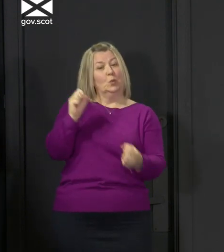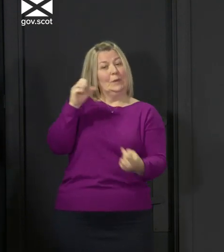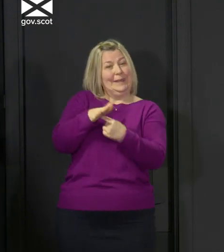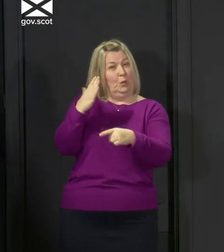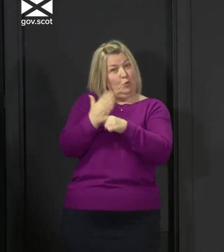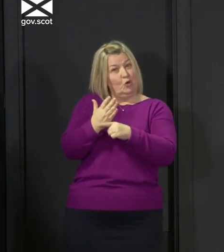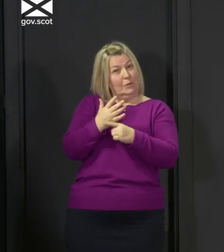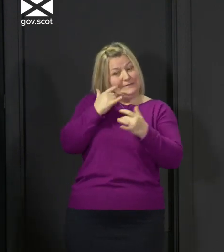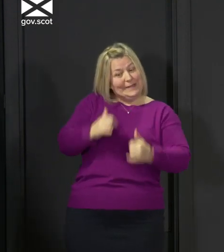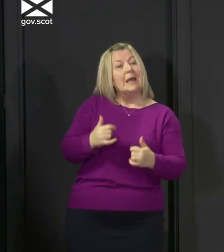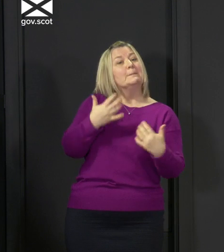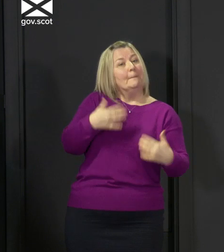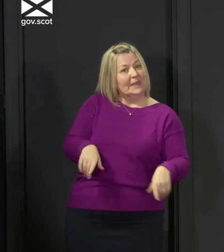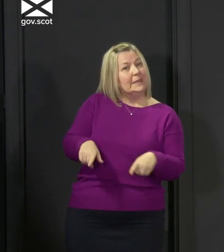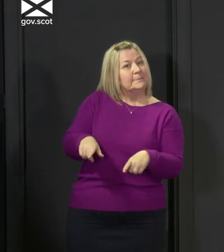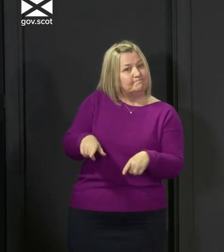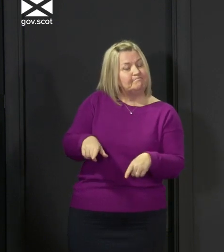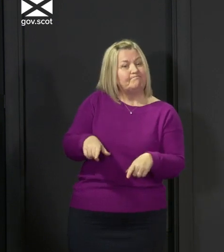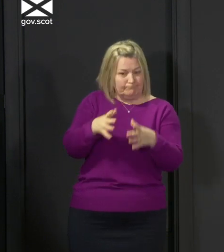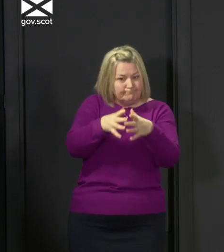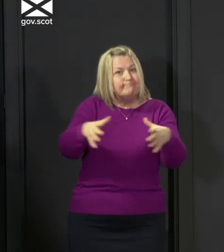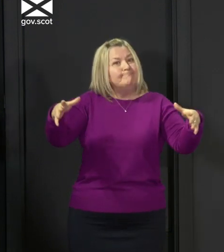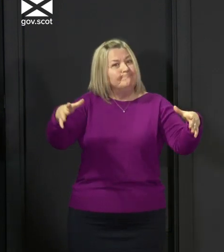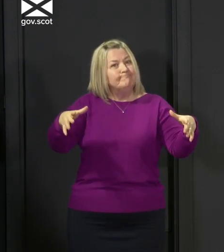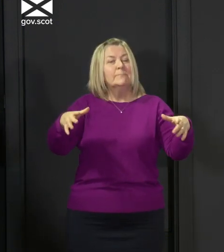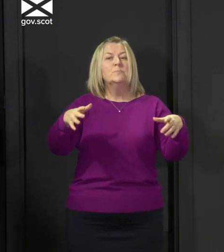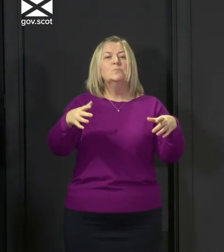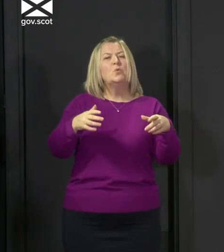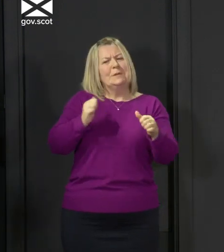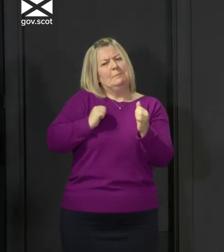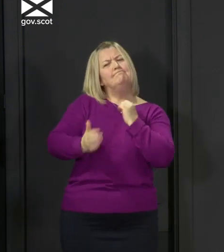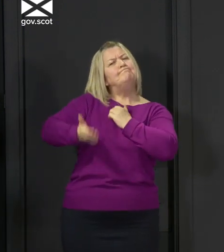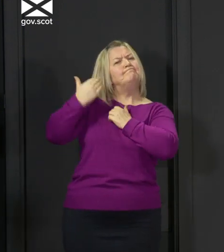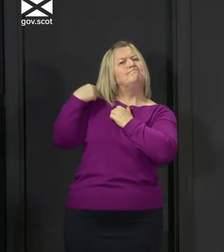By the beginning of this month, health board estimates suggested that approximately 5,000